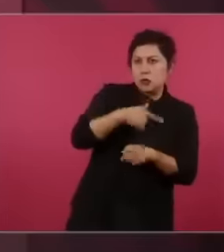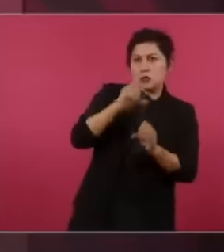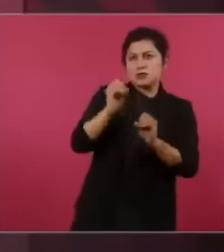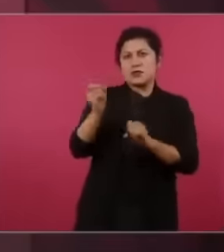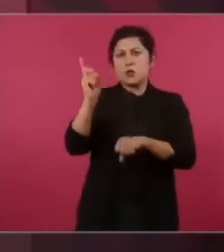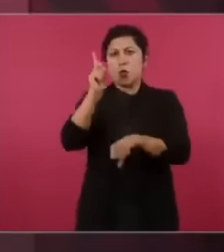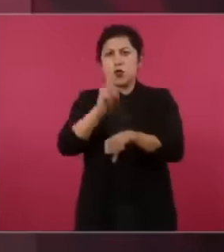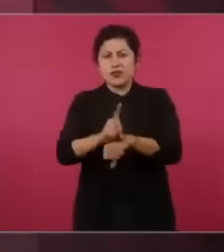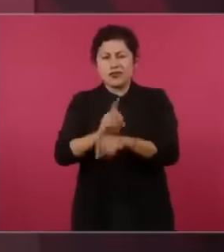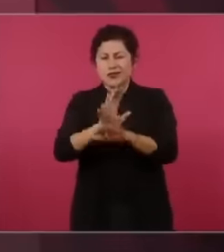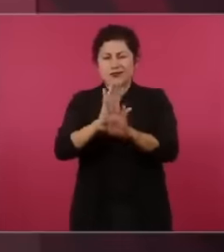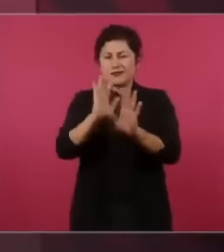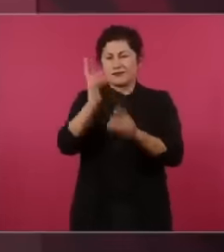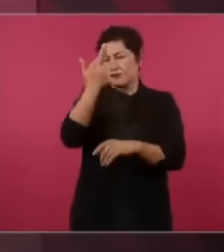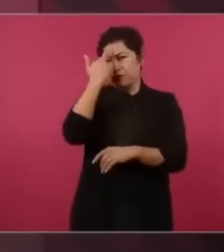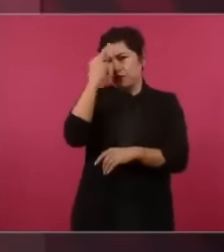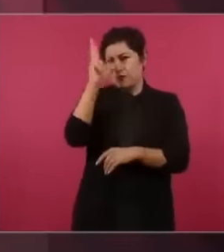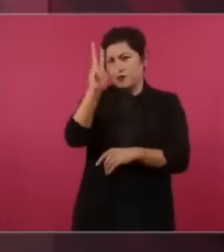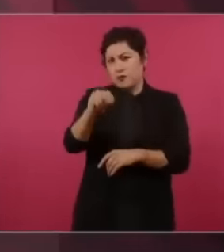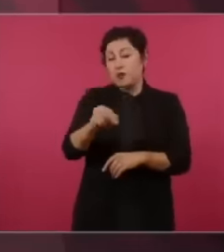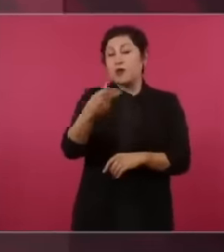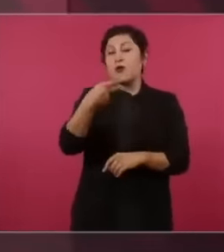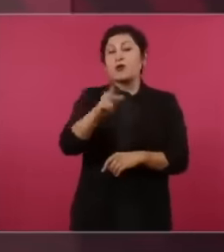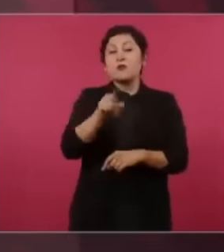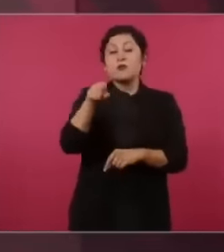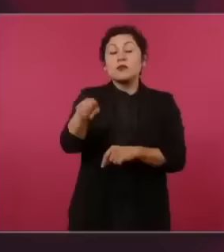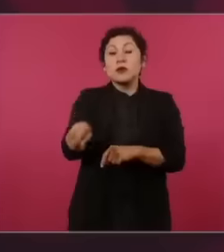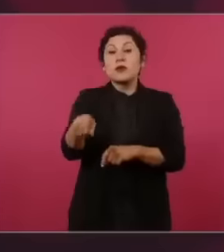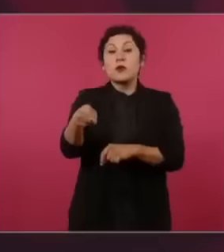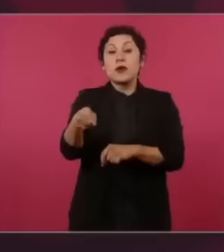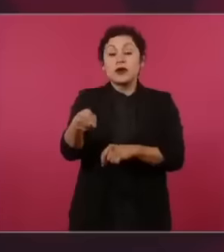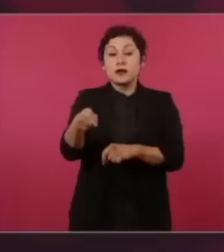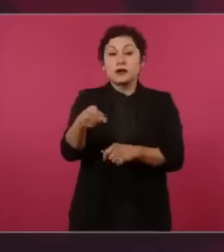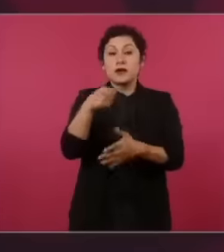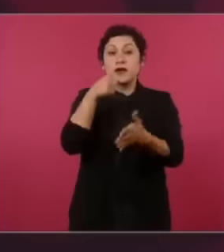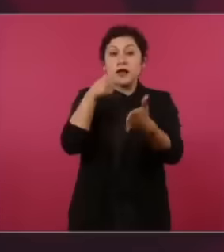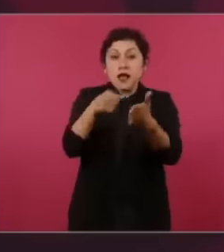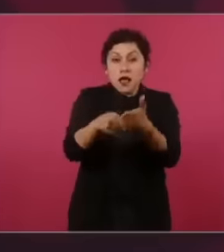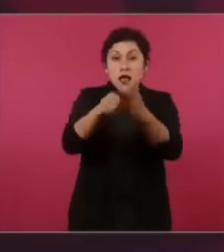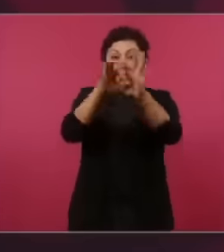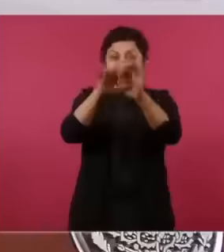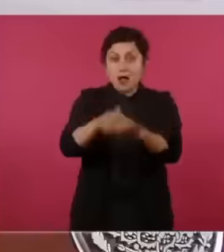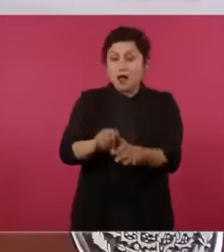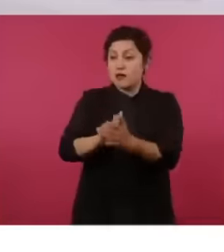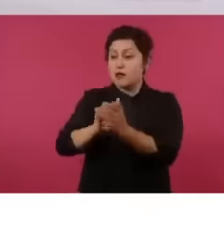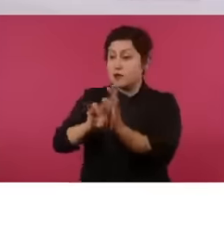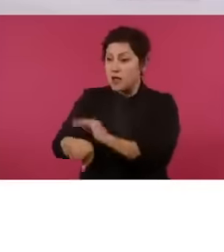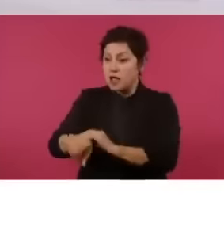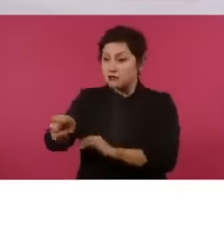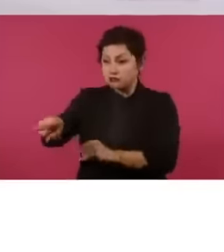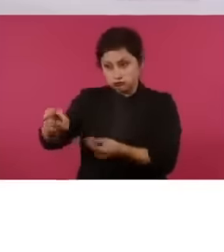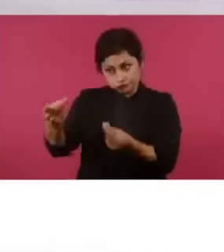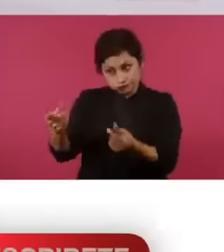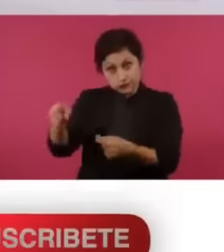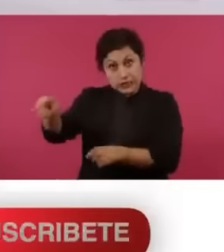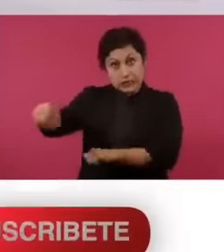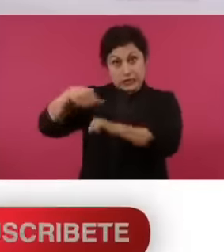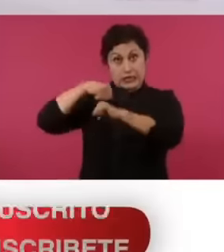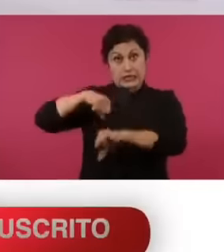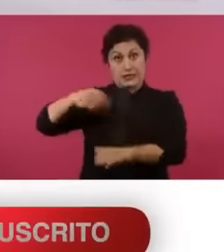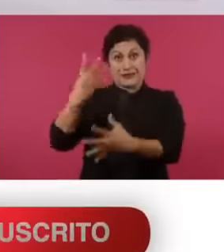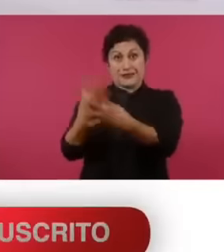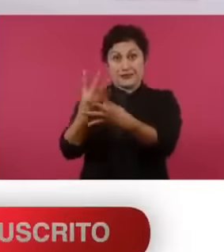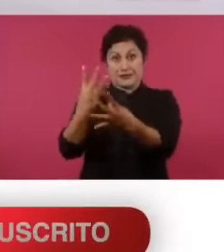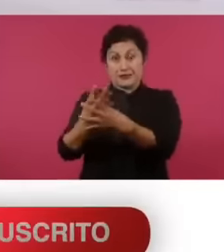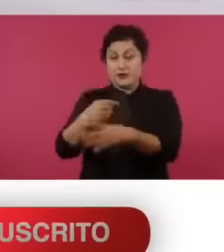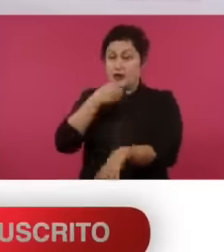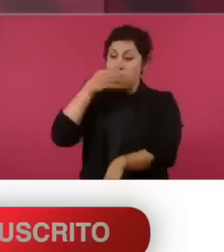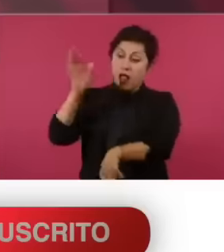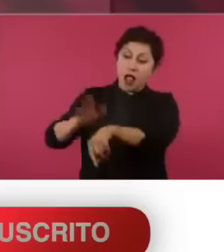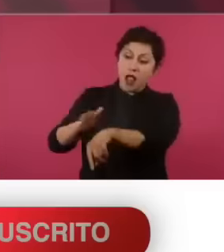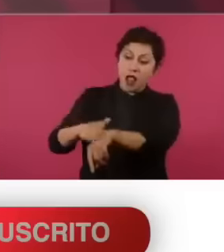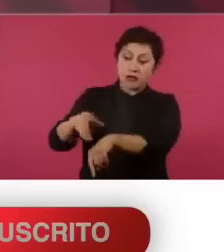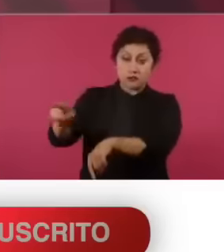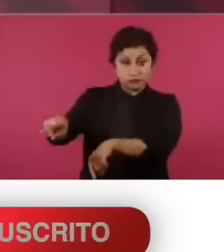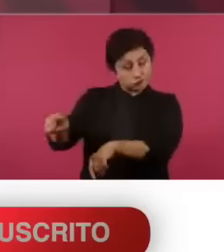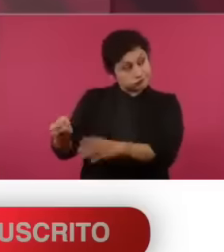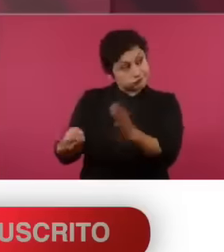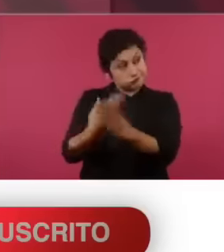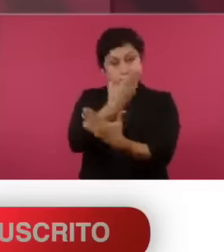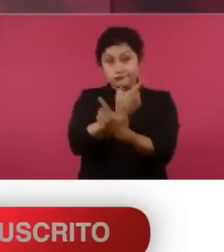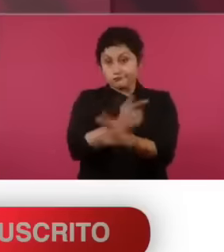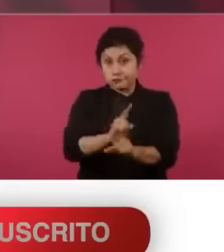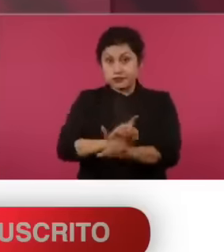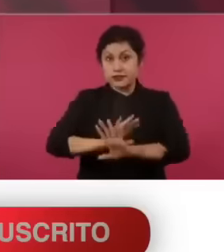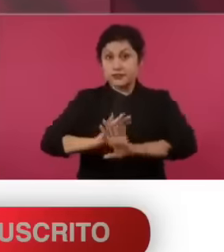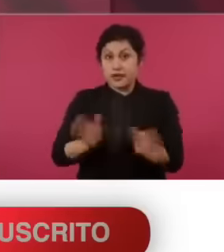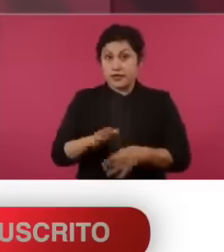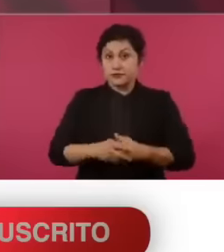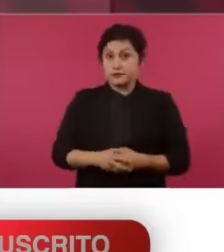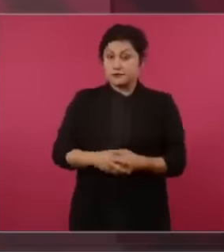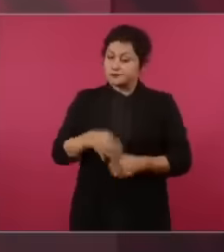see every hour, I told him. The prisoner has a fine of so much and since he didn't come out,